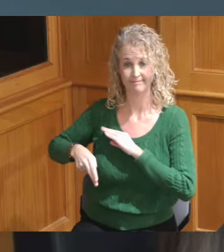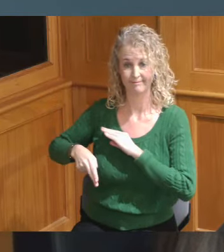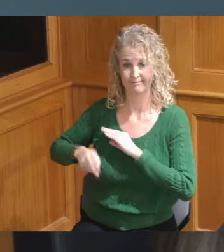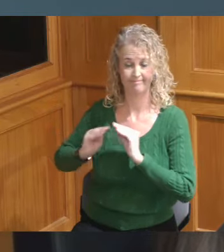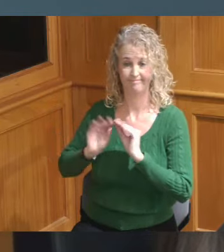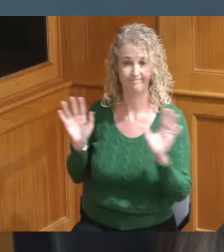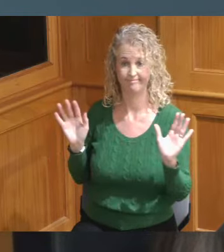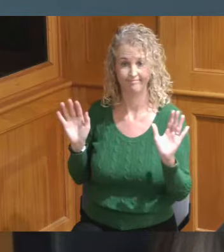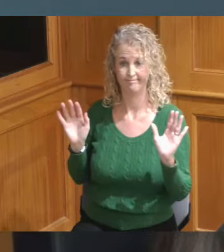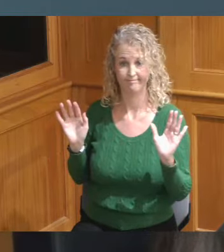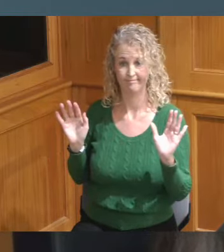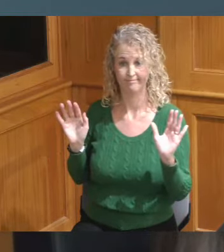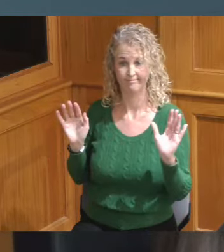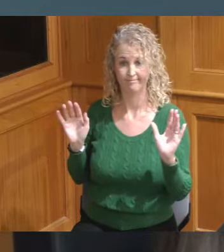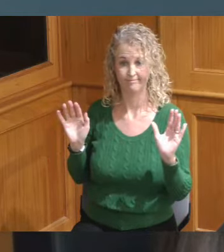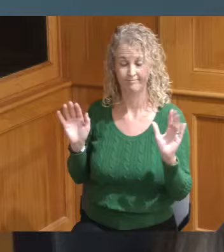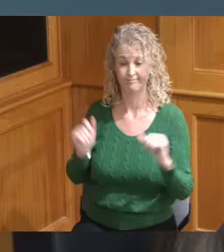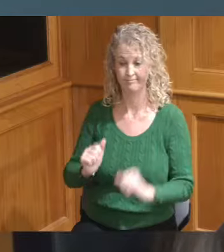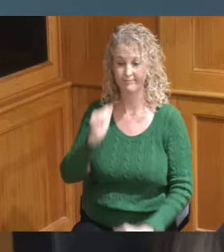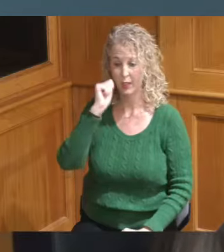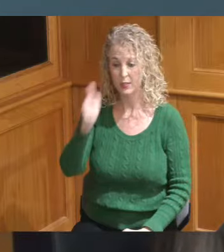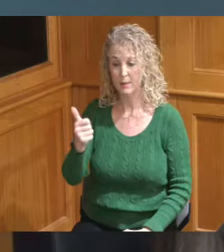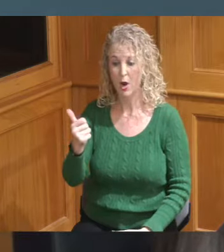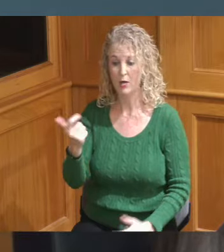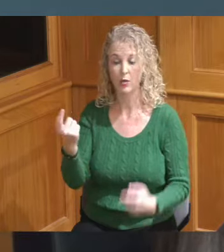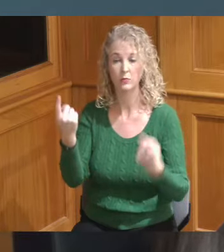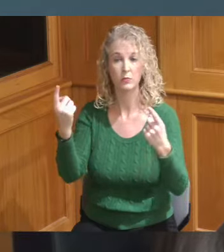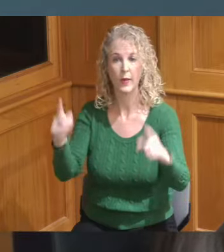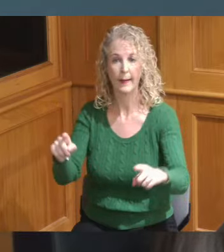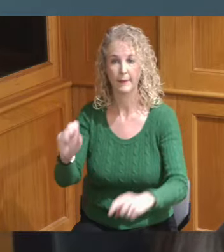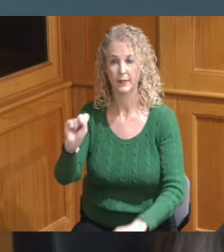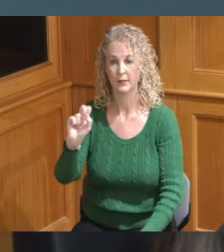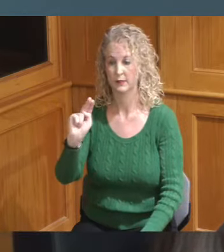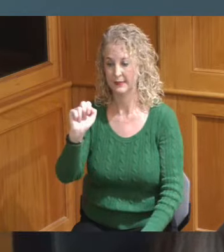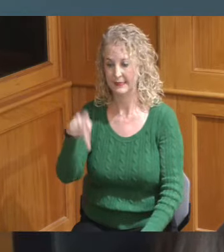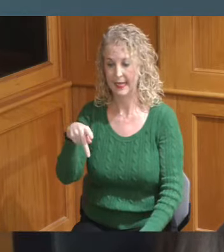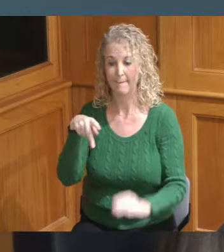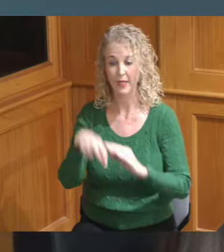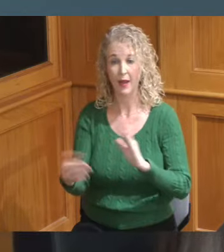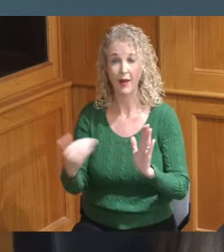we don't know what else they're going to cut. They may cut SNAP again. so we're still trying to meet